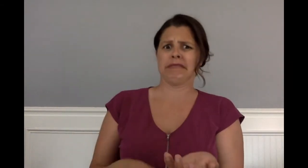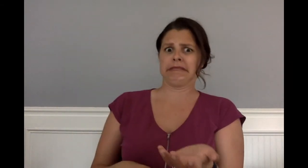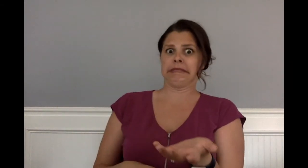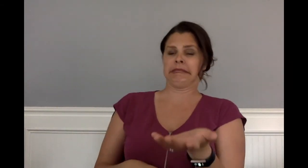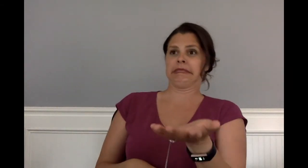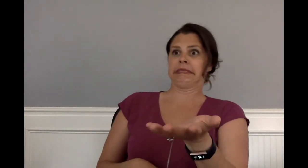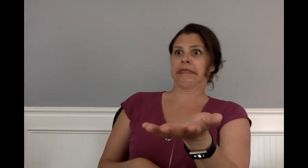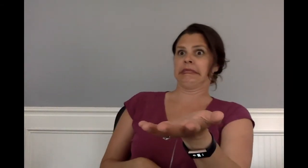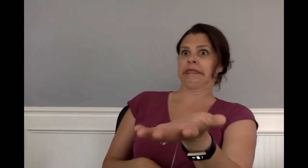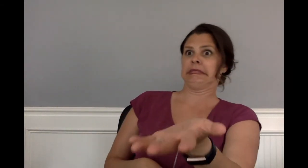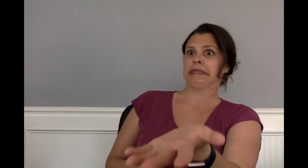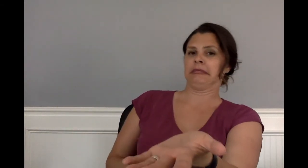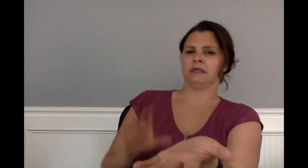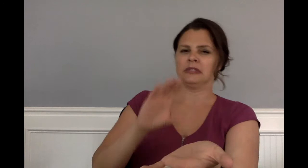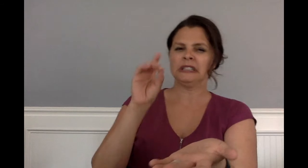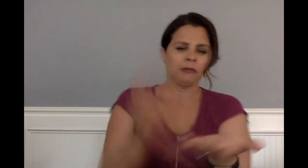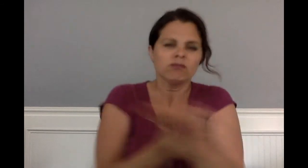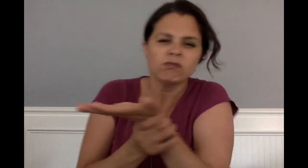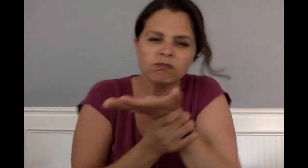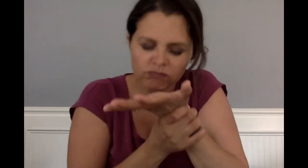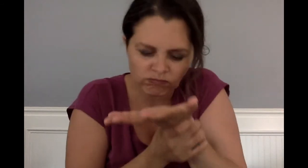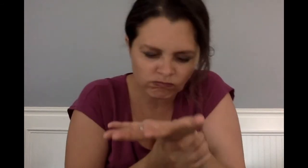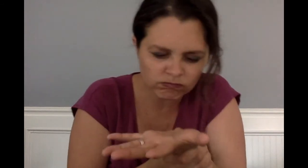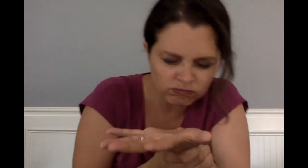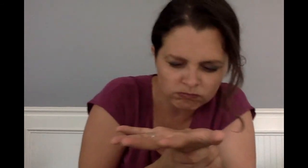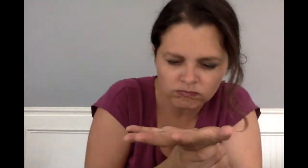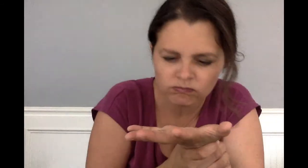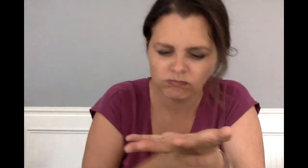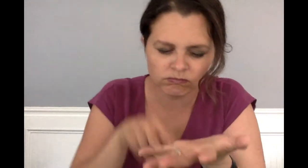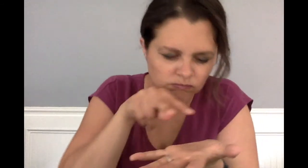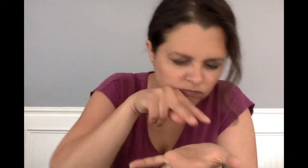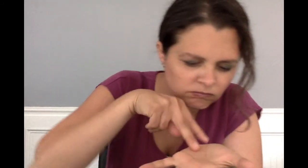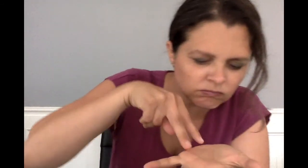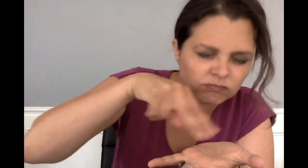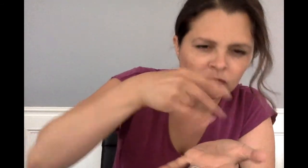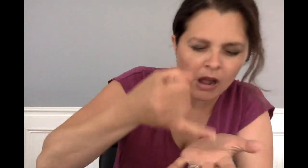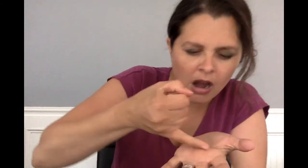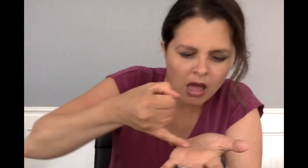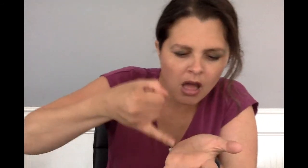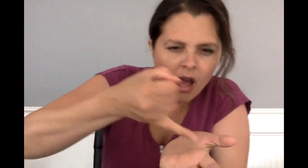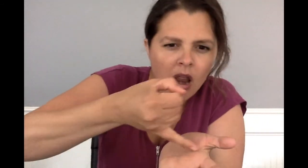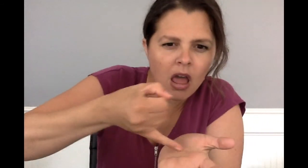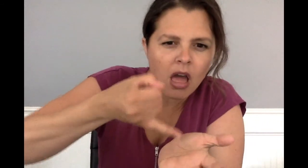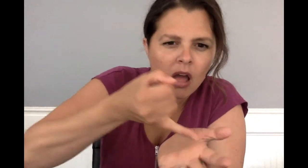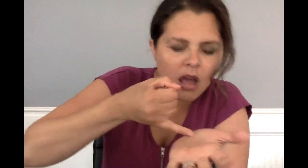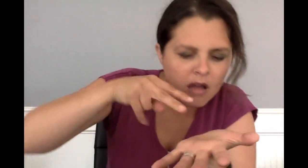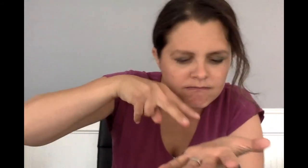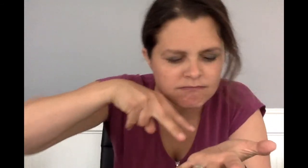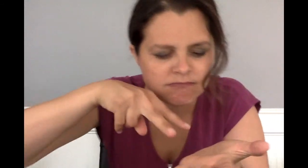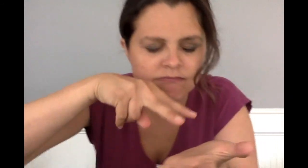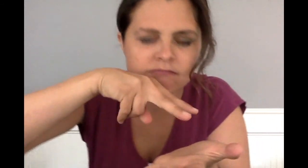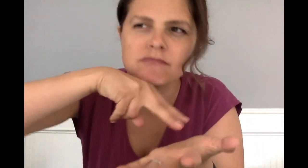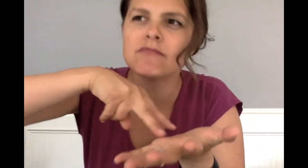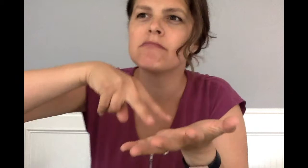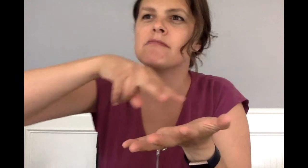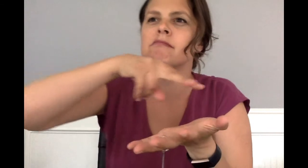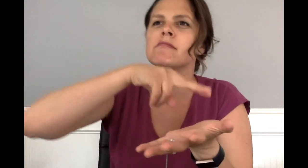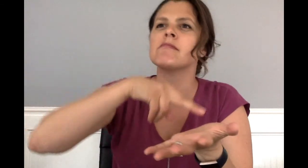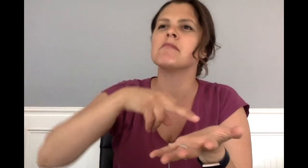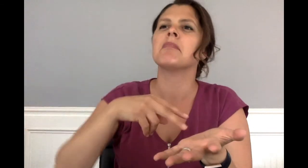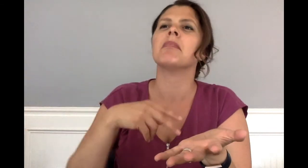Charlie stretched out his left hand. Desdemona grabbed it and peered into it.